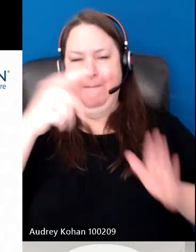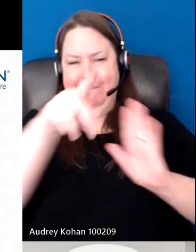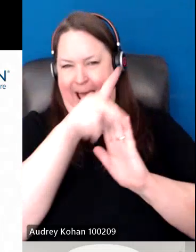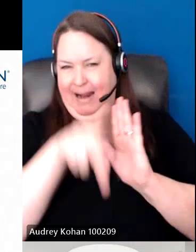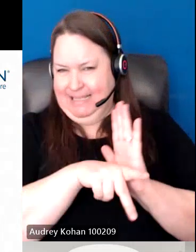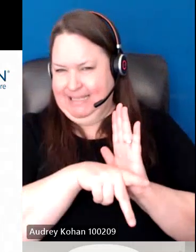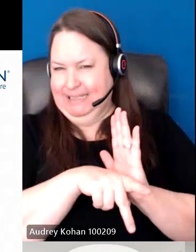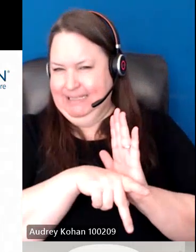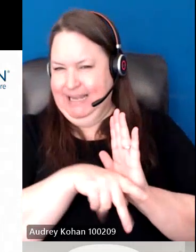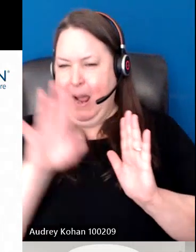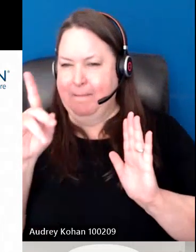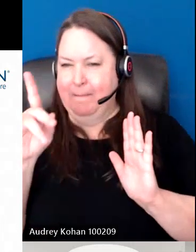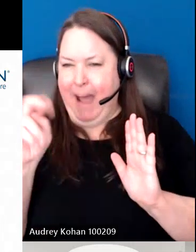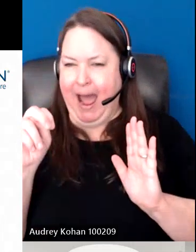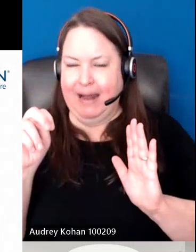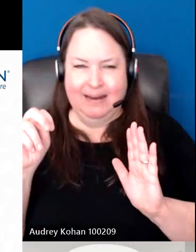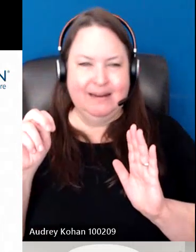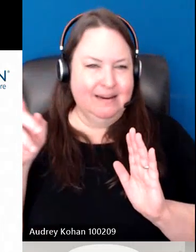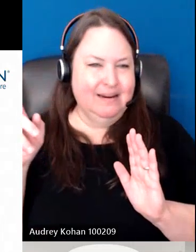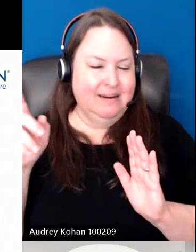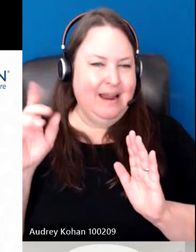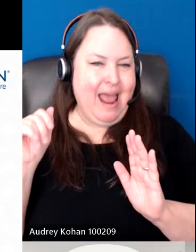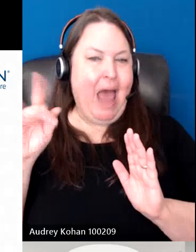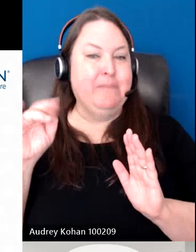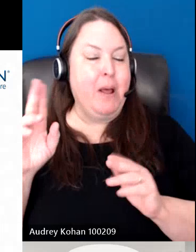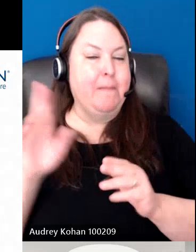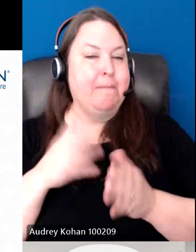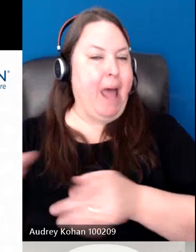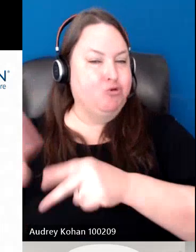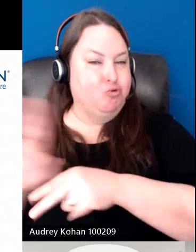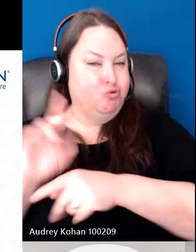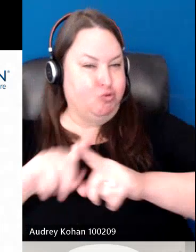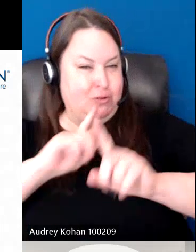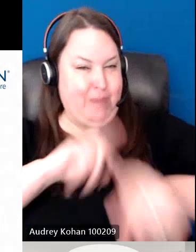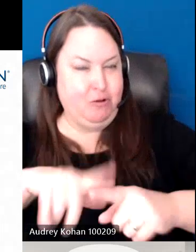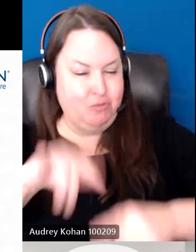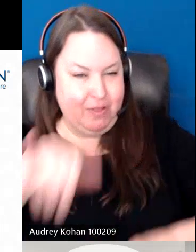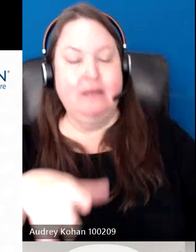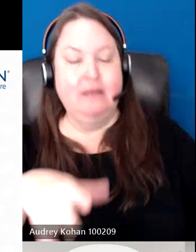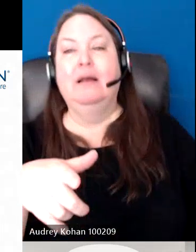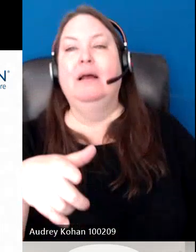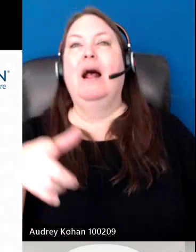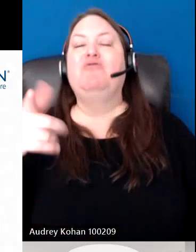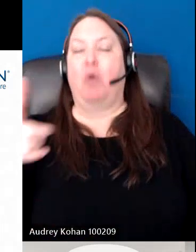the bid Administration going to use in response and so in response they landed on this ongoing